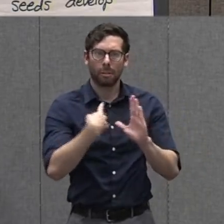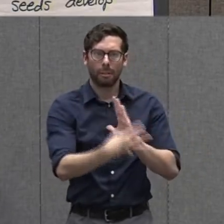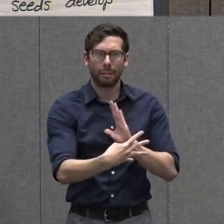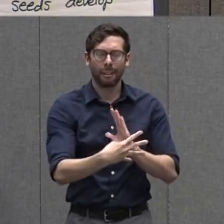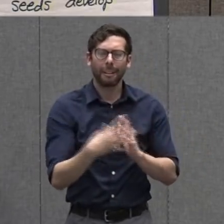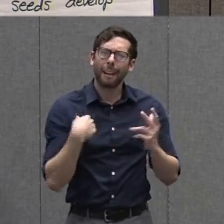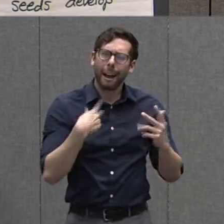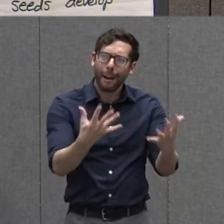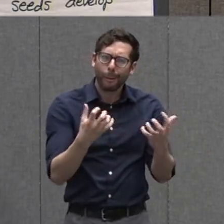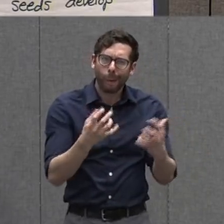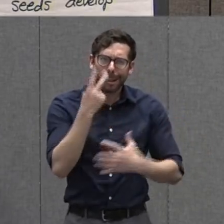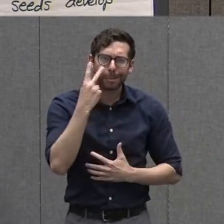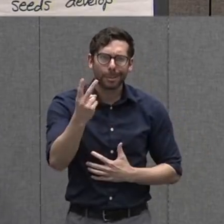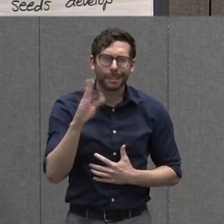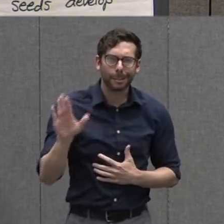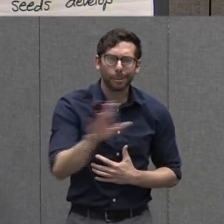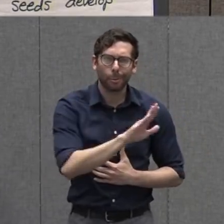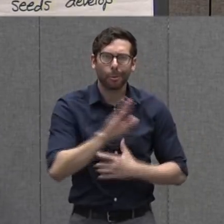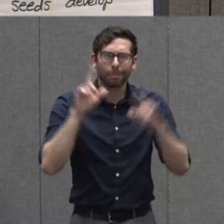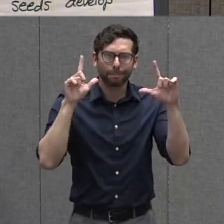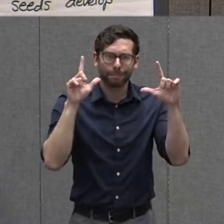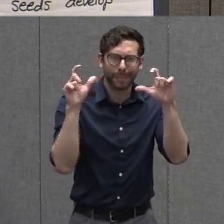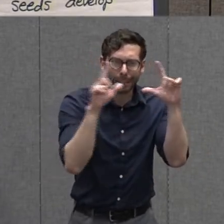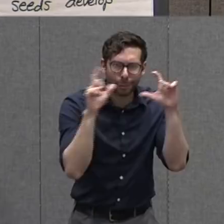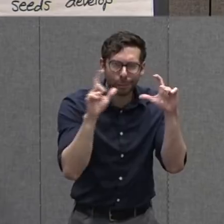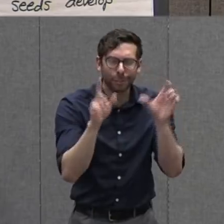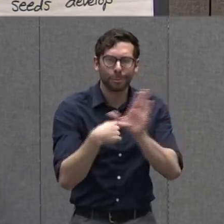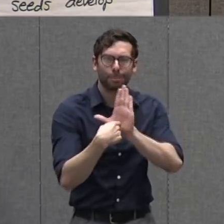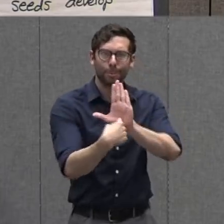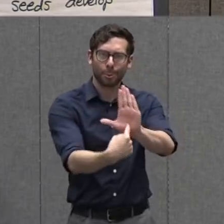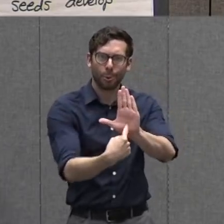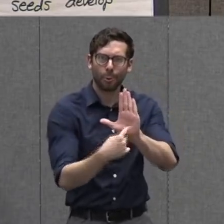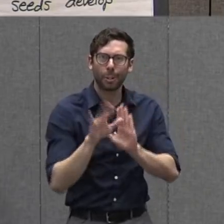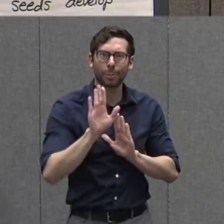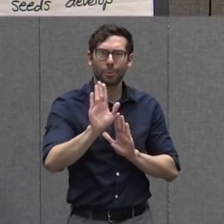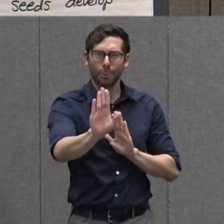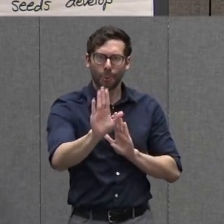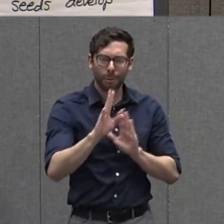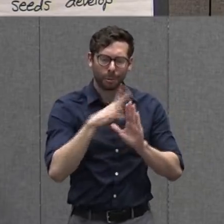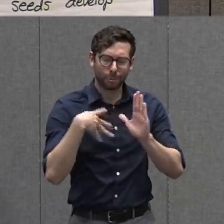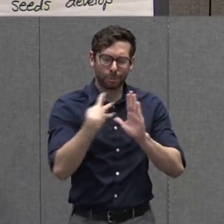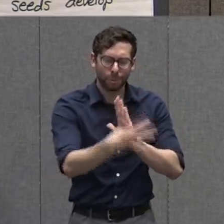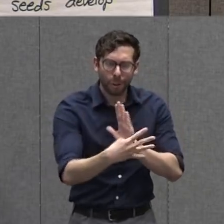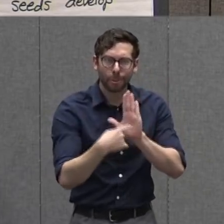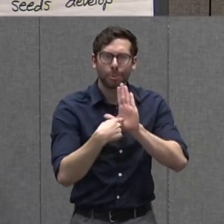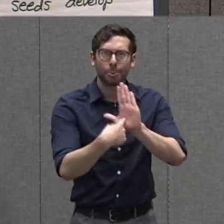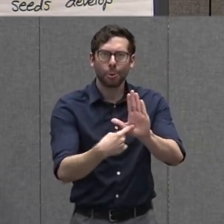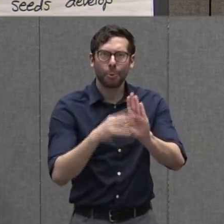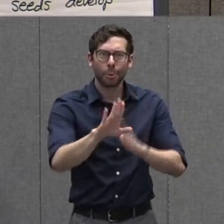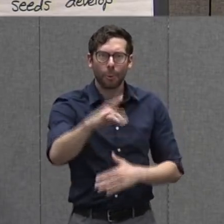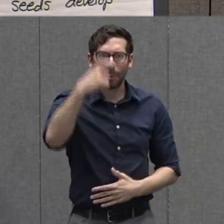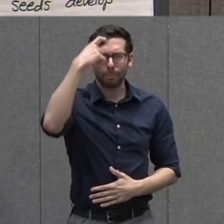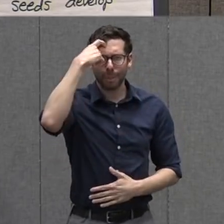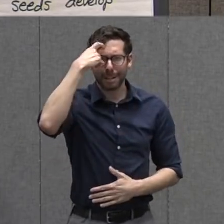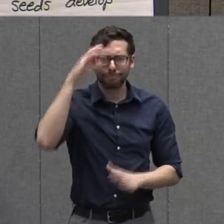showing all the word parts that you know as your brain grows. 'Cause you're impressive learners.